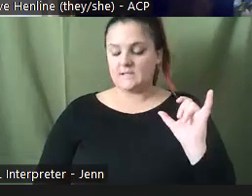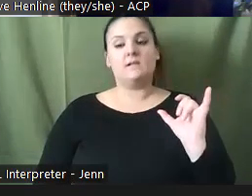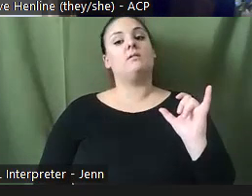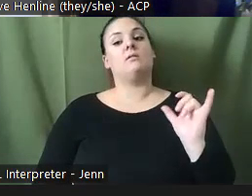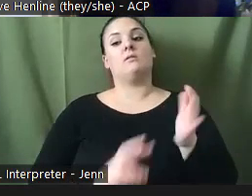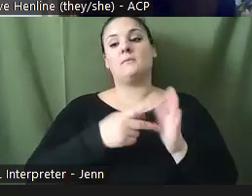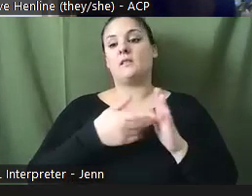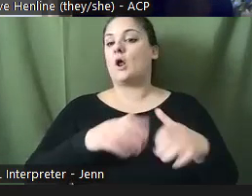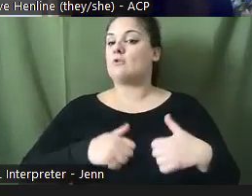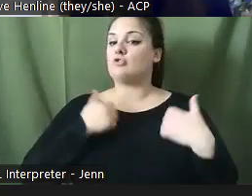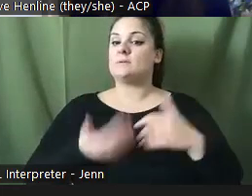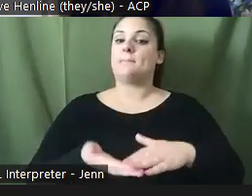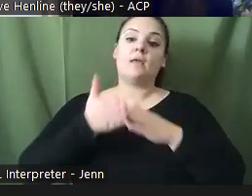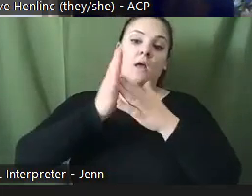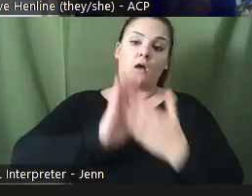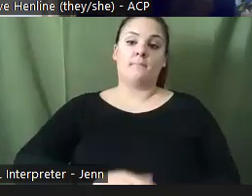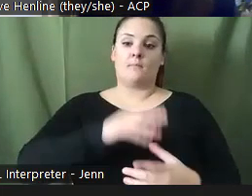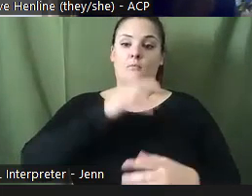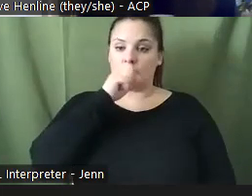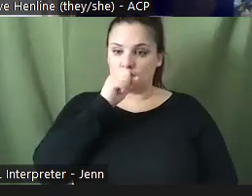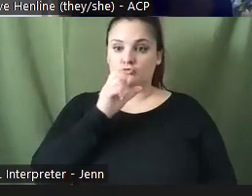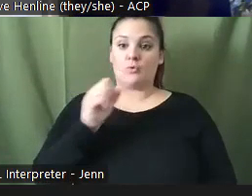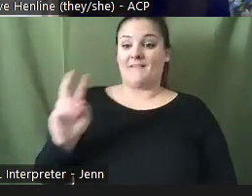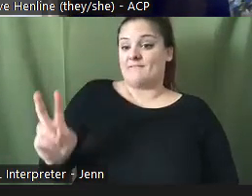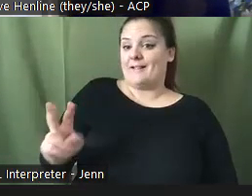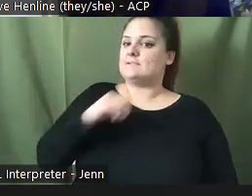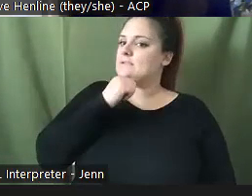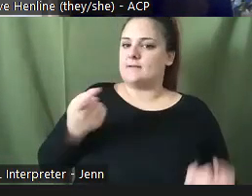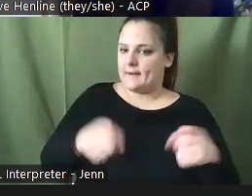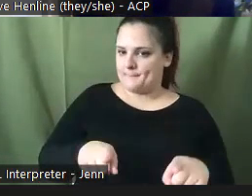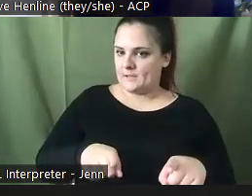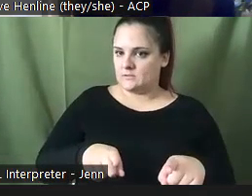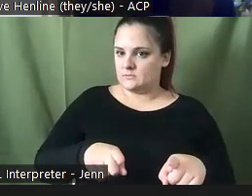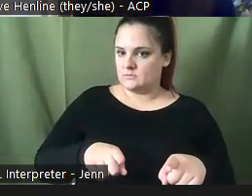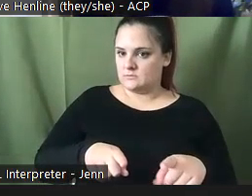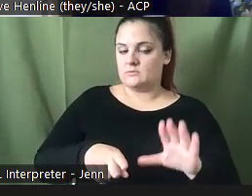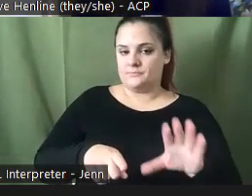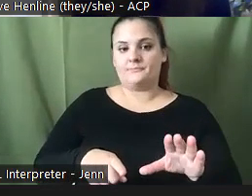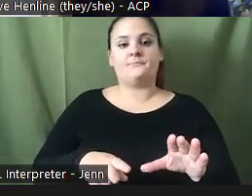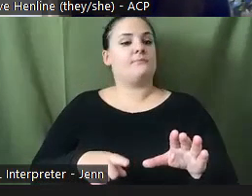is less likely to occur in the first place. As long as they have that second element here of